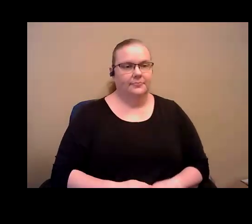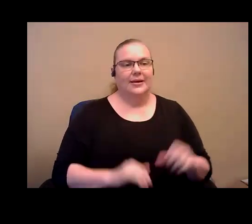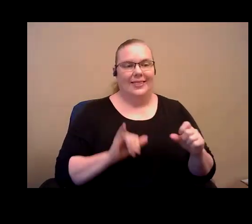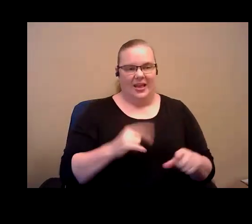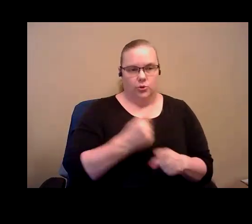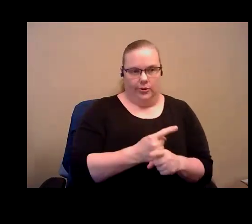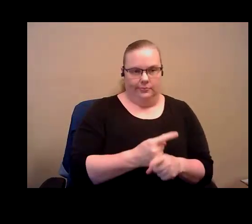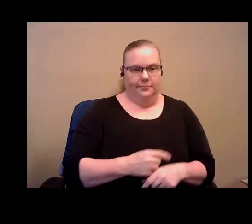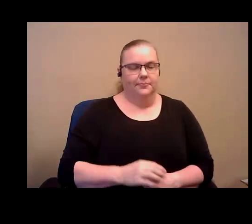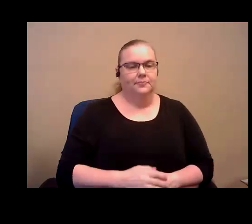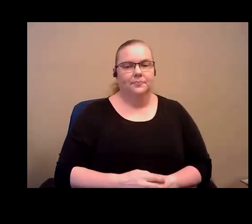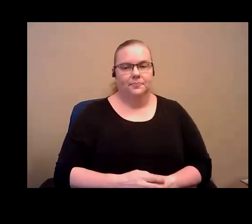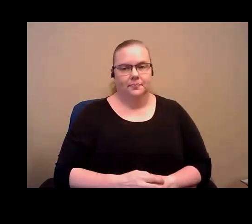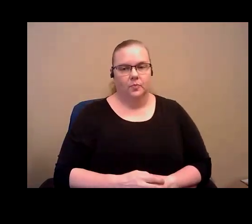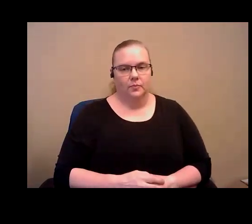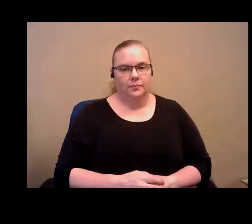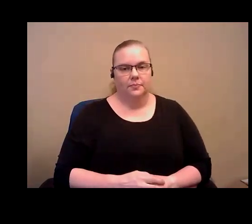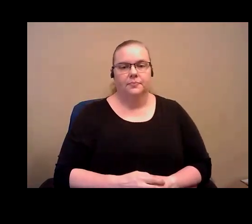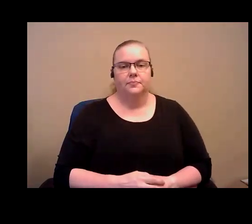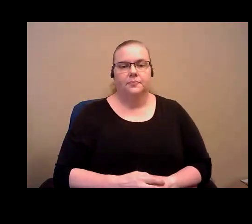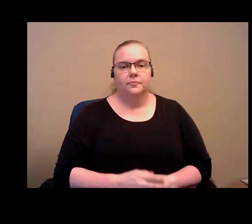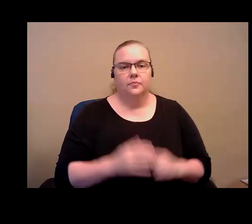April Young, ADvancing States: Thank you. Hmm.